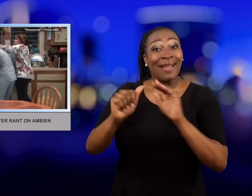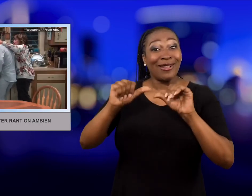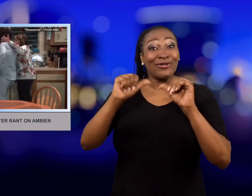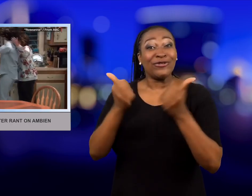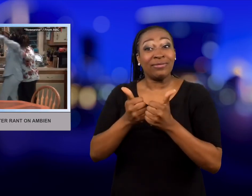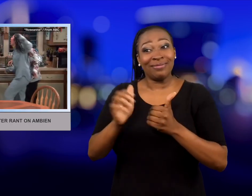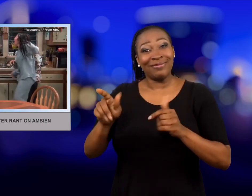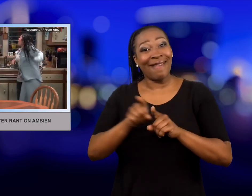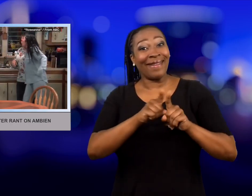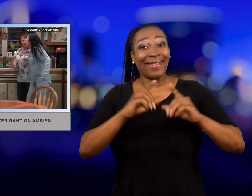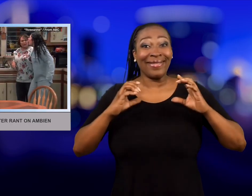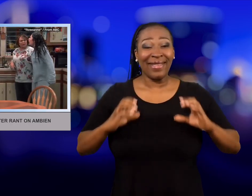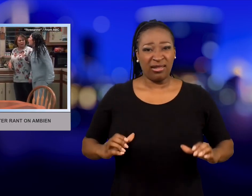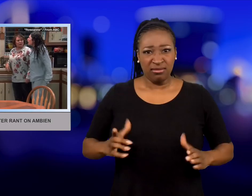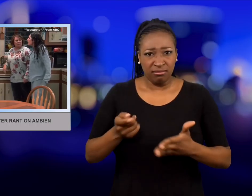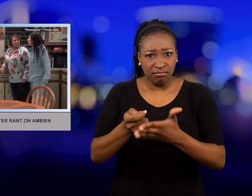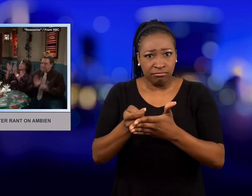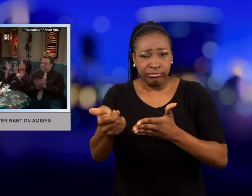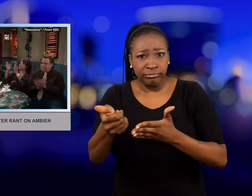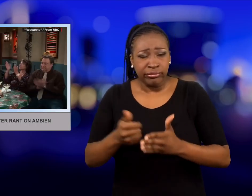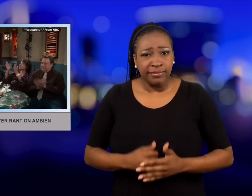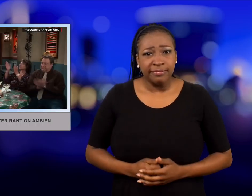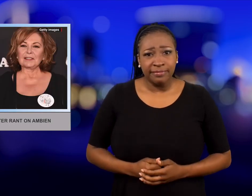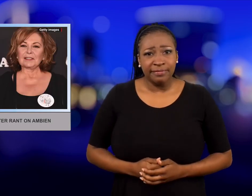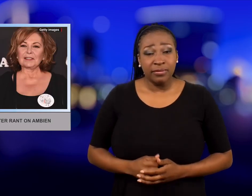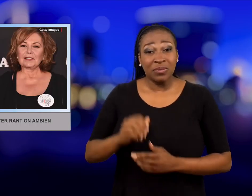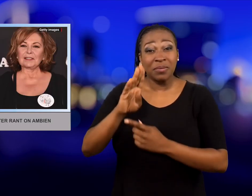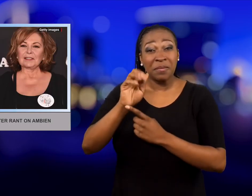her talent agency dropped her as a client.